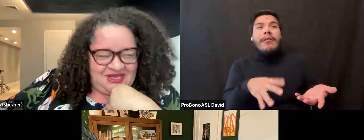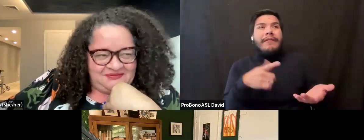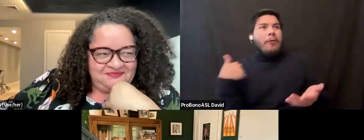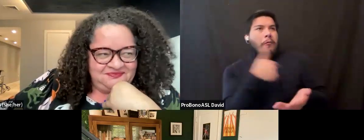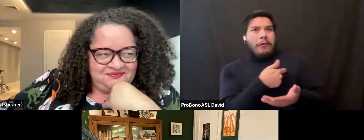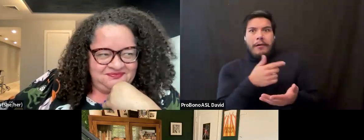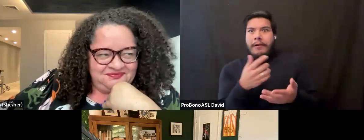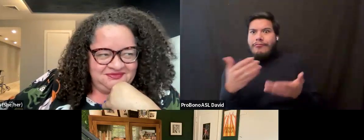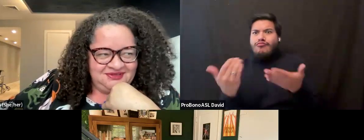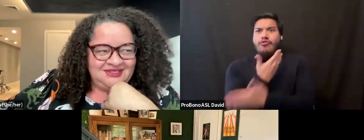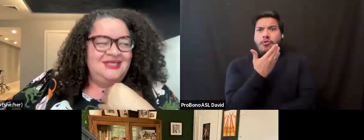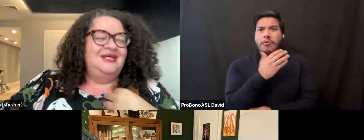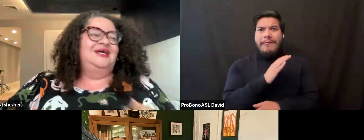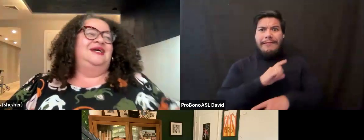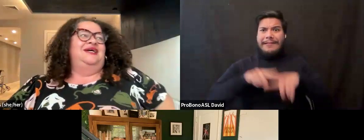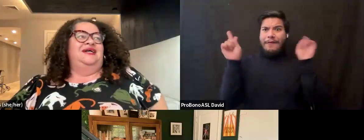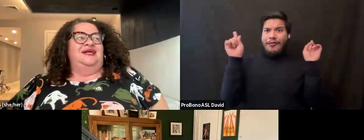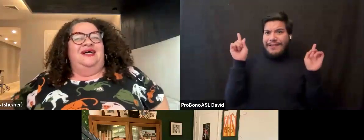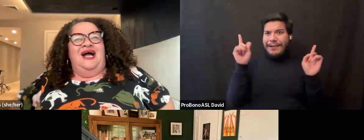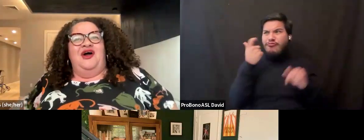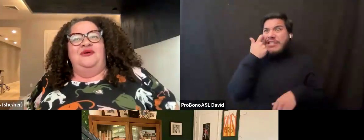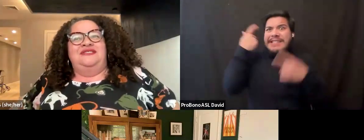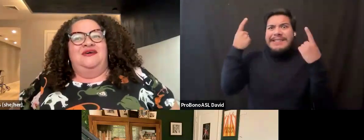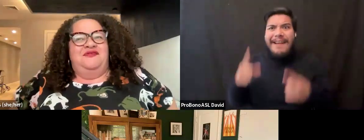that fat people are a recent phenomenon. I always loved,